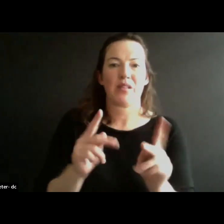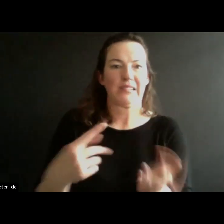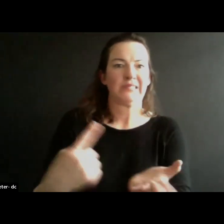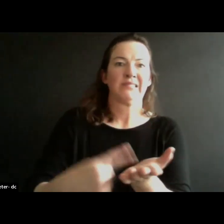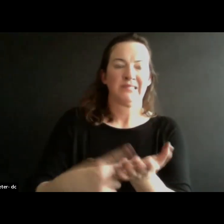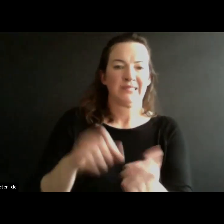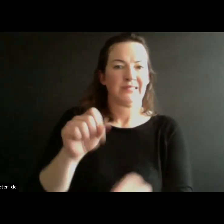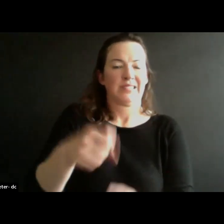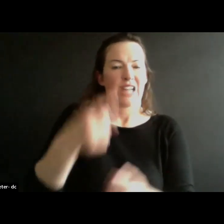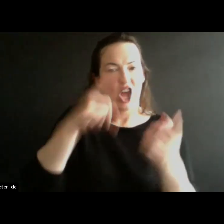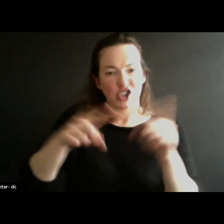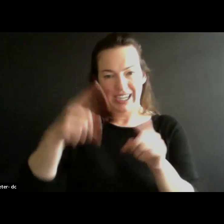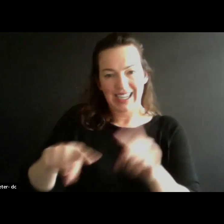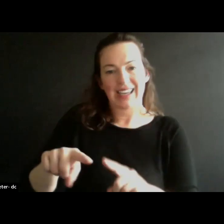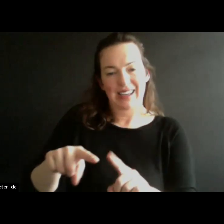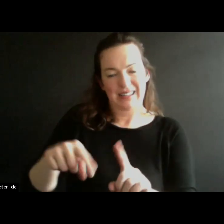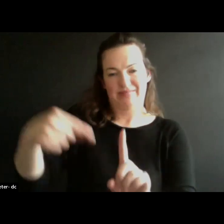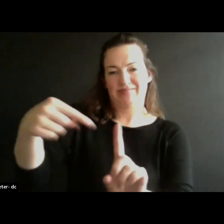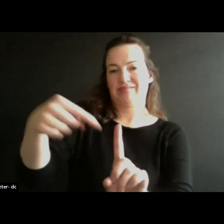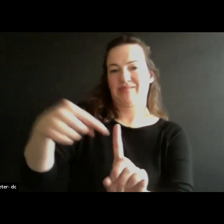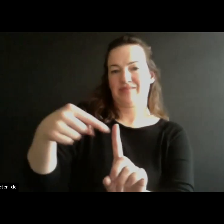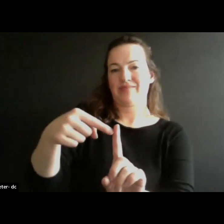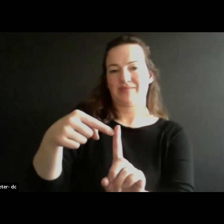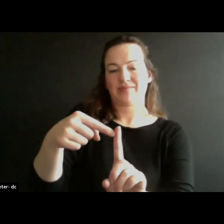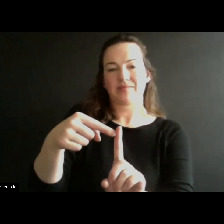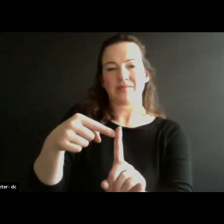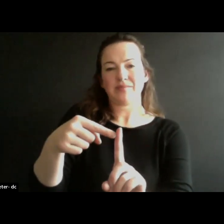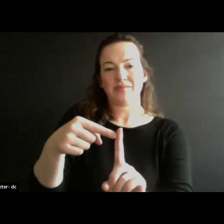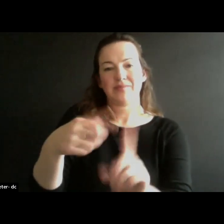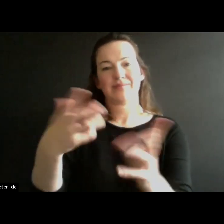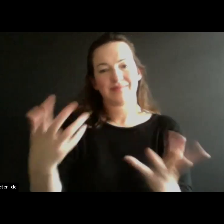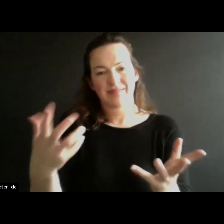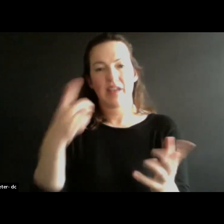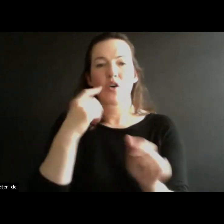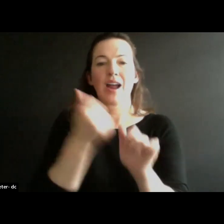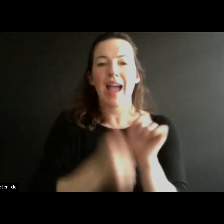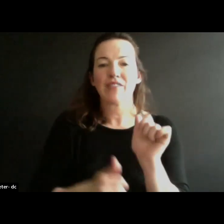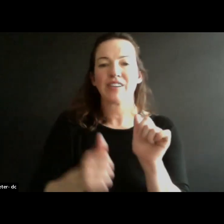in this statement and recognize themselves, is for every single issue area. Whether it